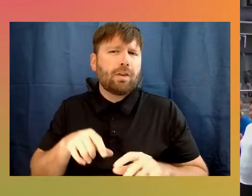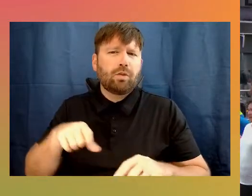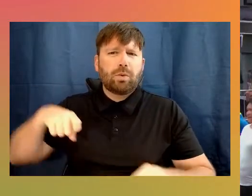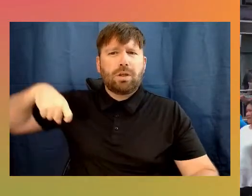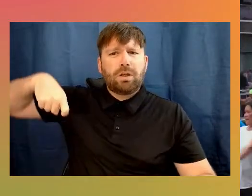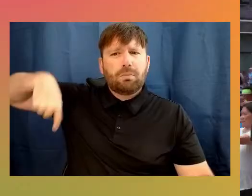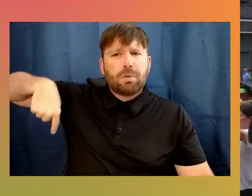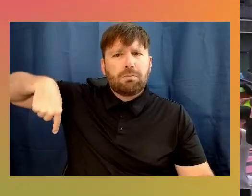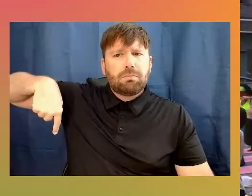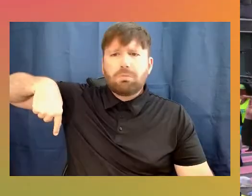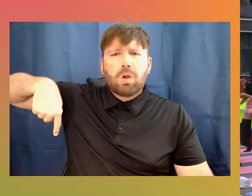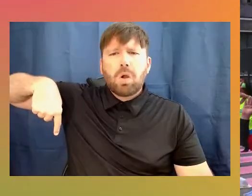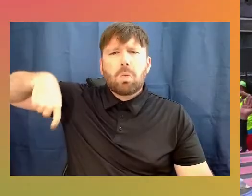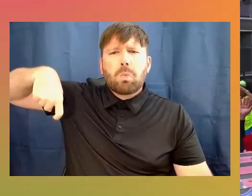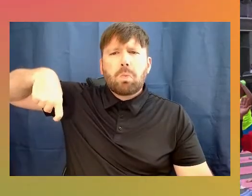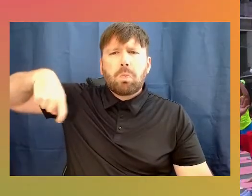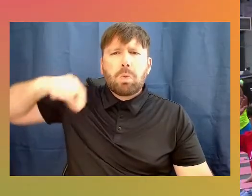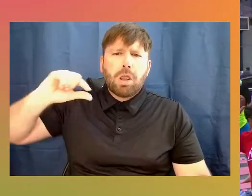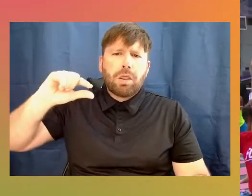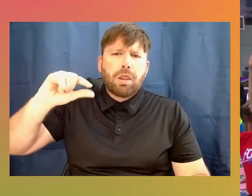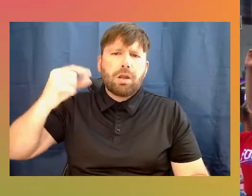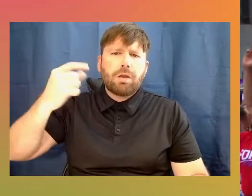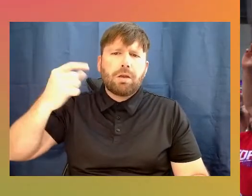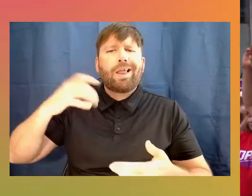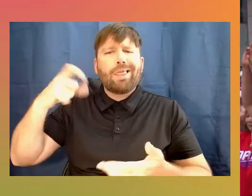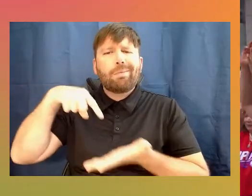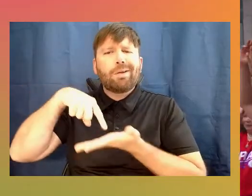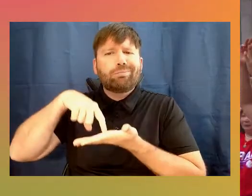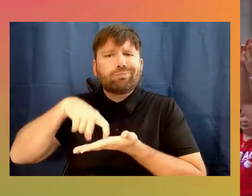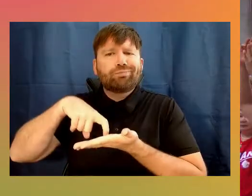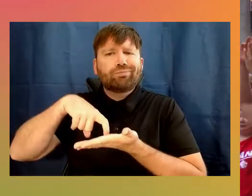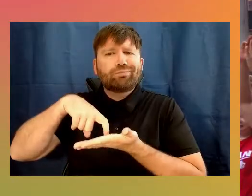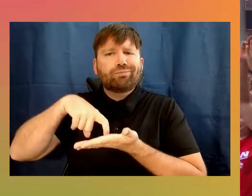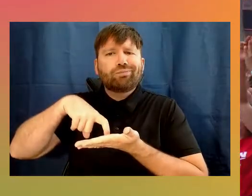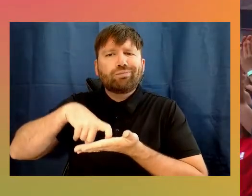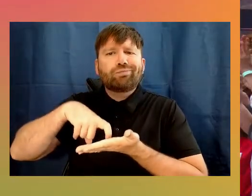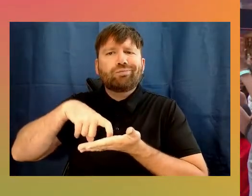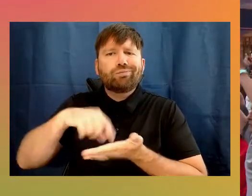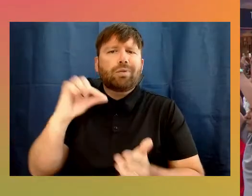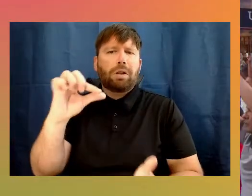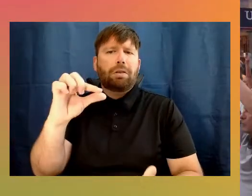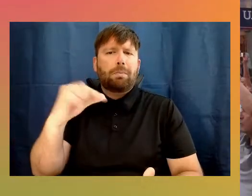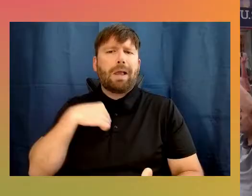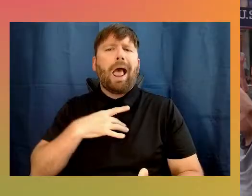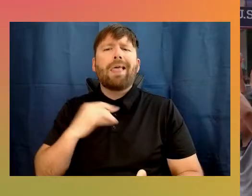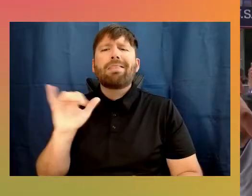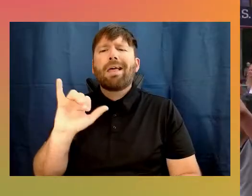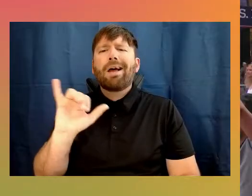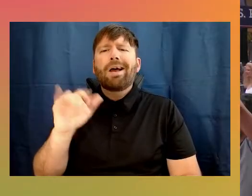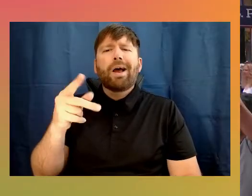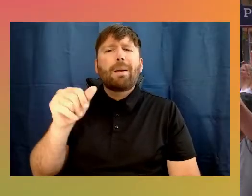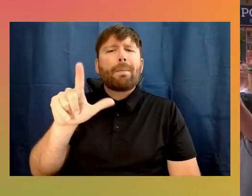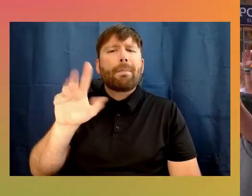CRESCENT POSE. I KNOW SOME PEOPLE LIKE THE POSE WITH A STRAIGHT BACK LEG, BUT